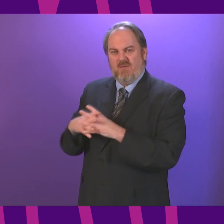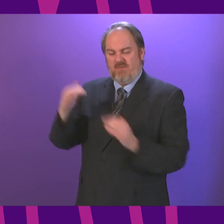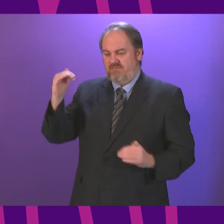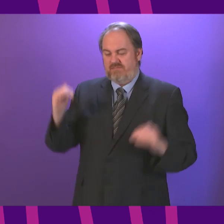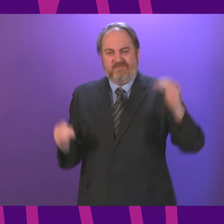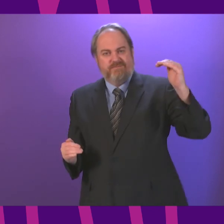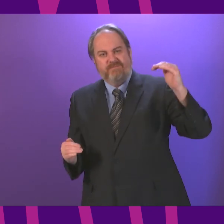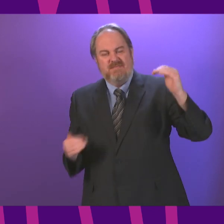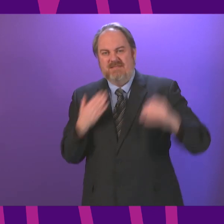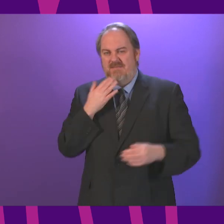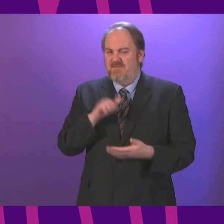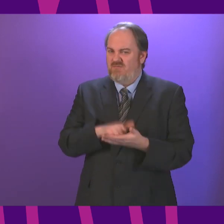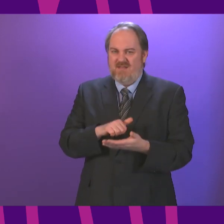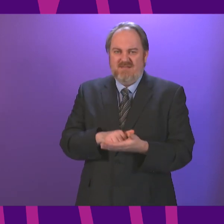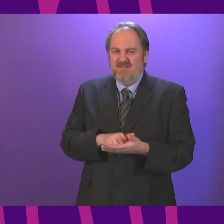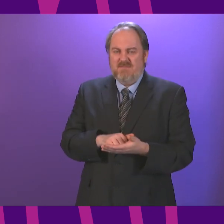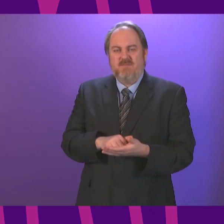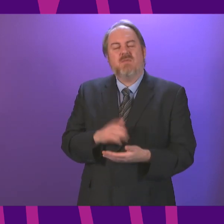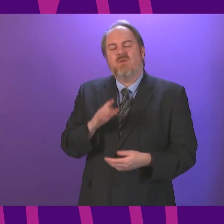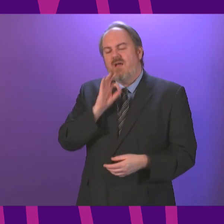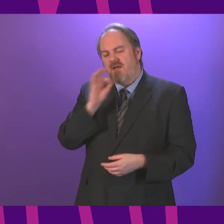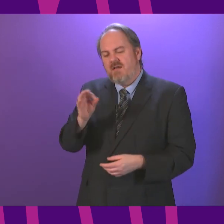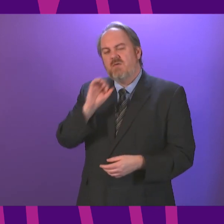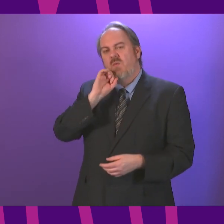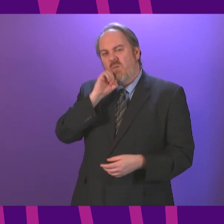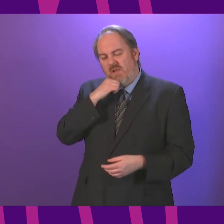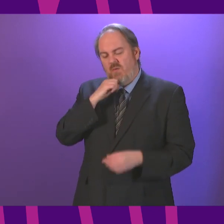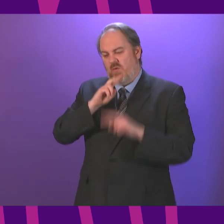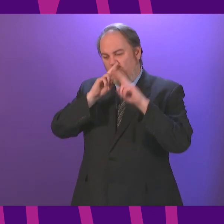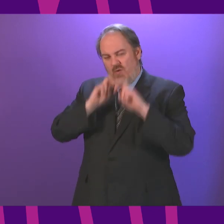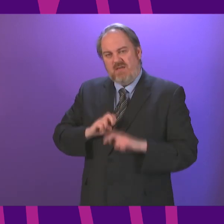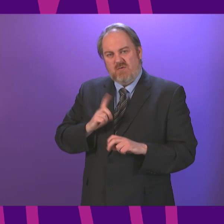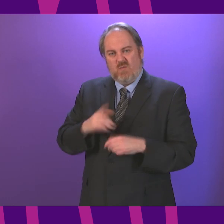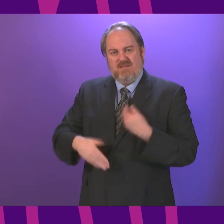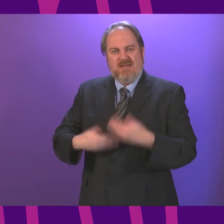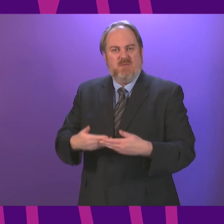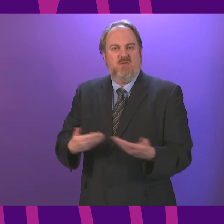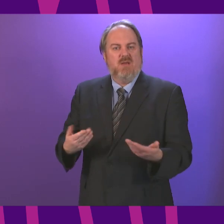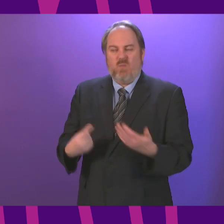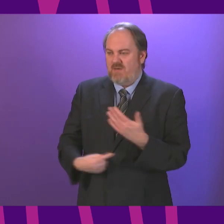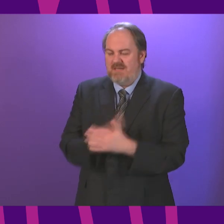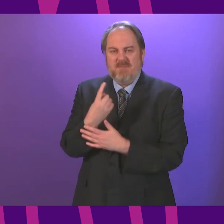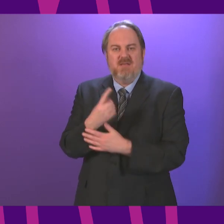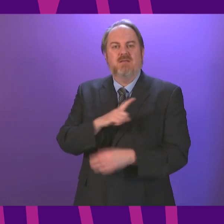rates? Will she commit to an urgent review of the scheme to ensure that there is a higher success